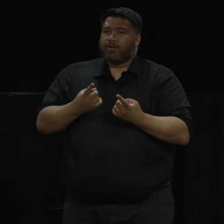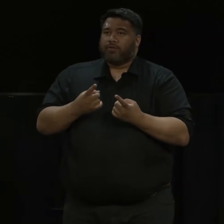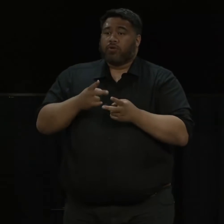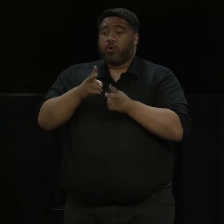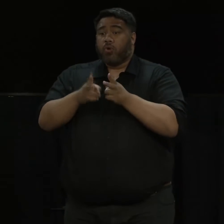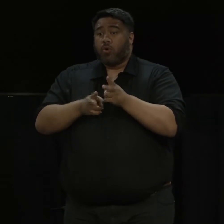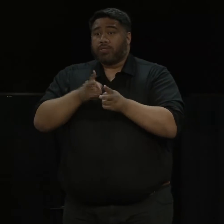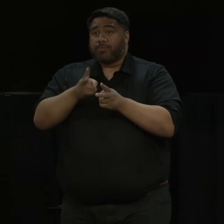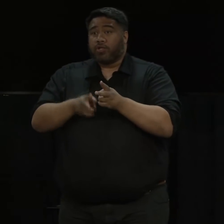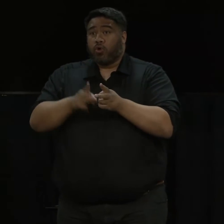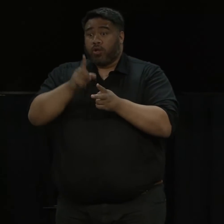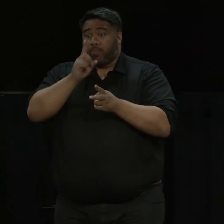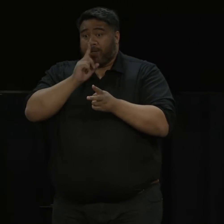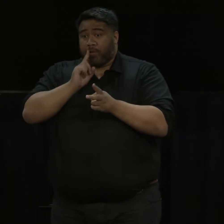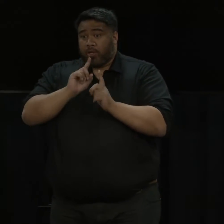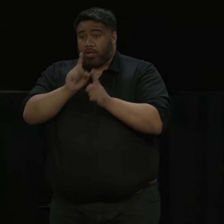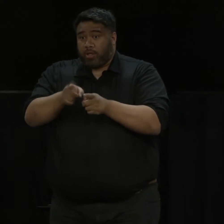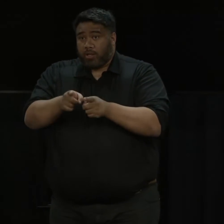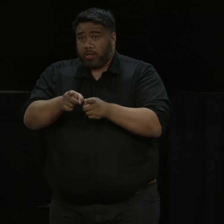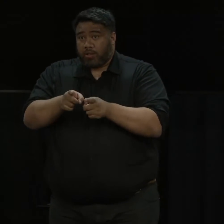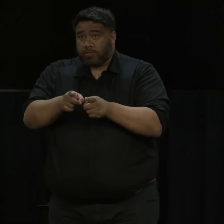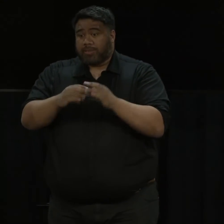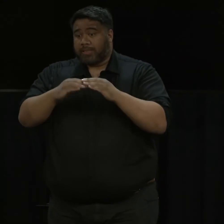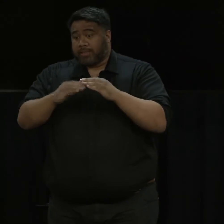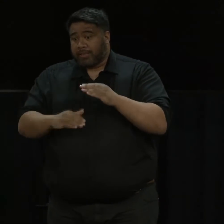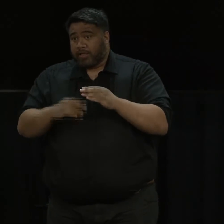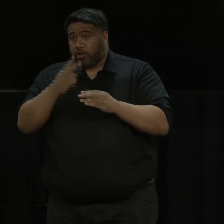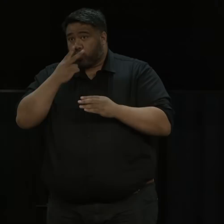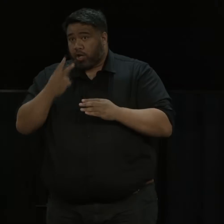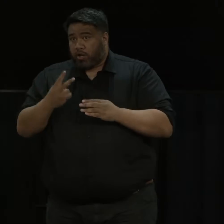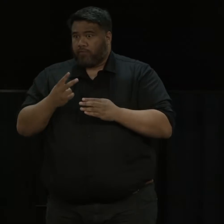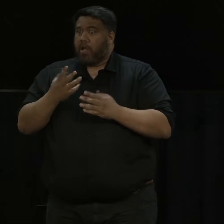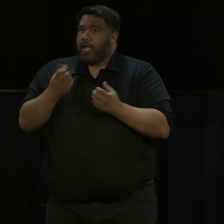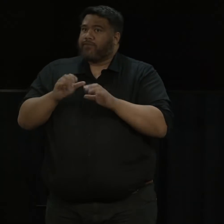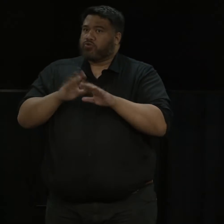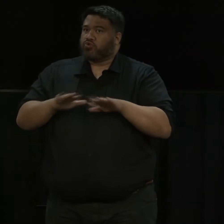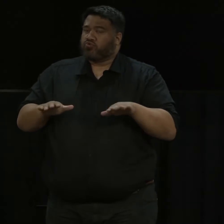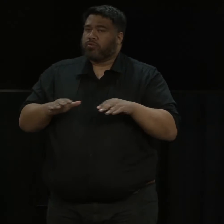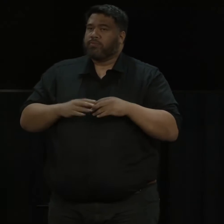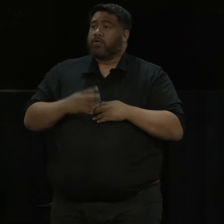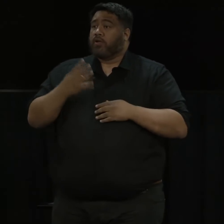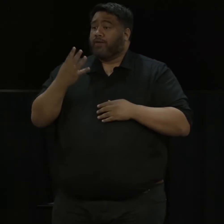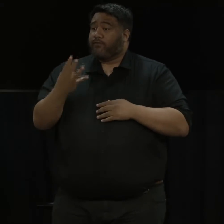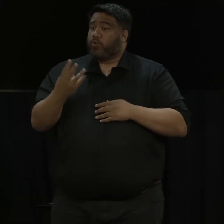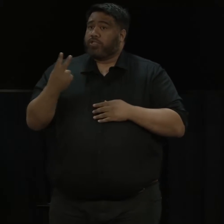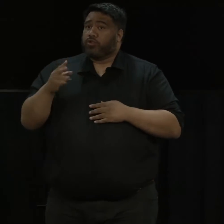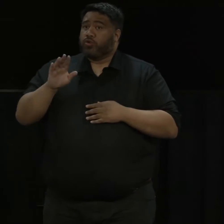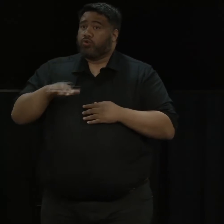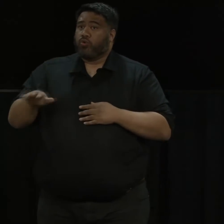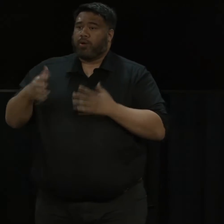Finally, I do to emphasise that a number of our people hospitalised during the